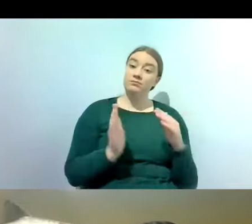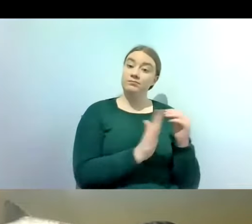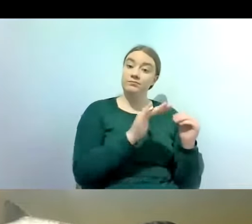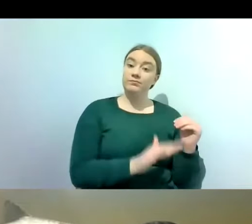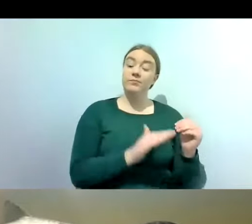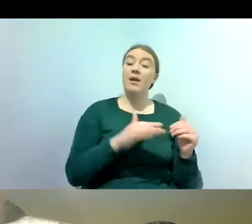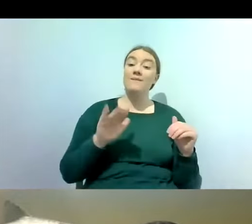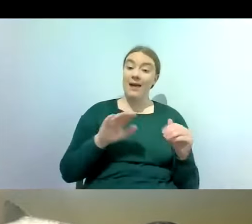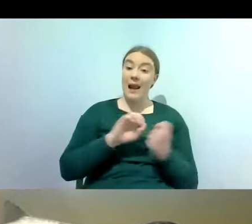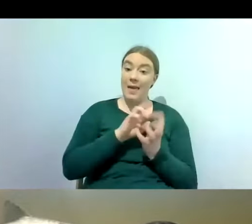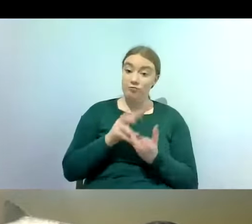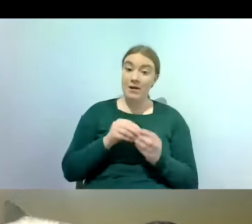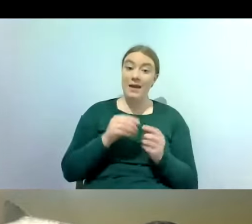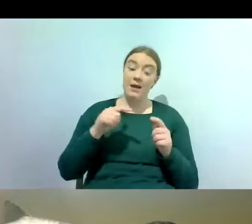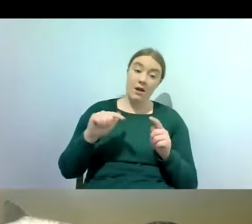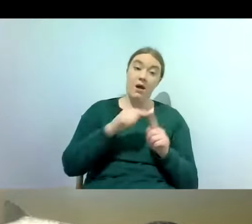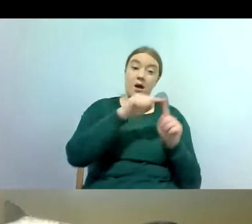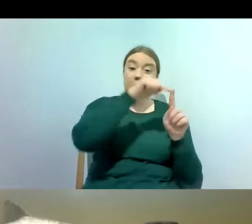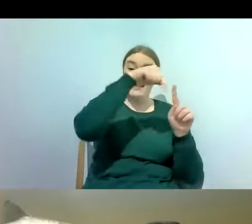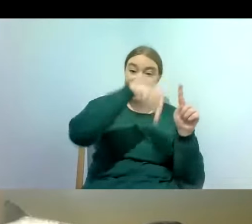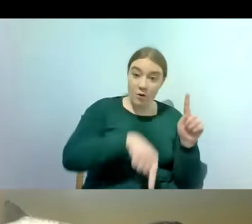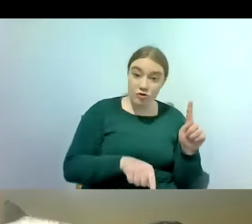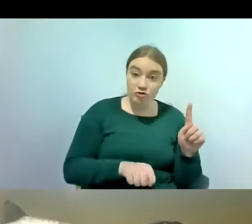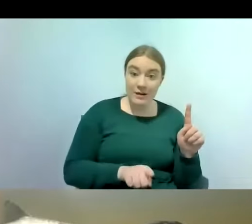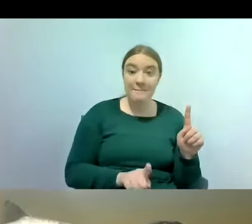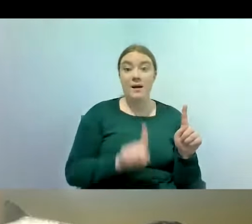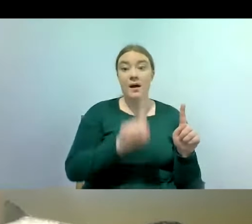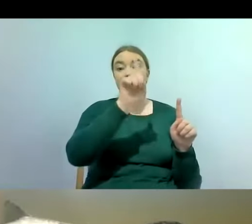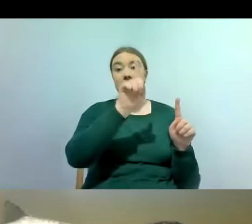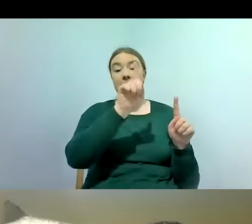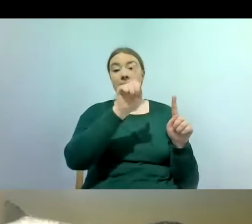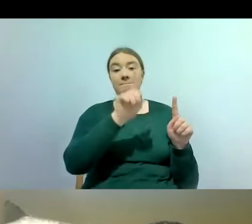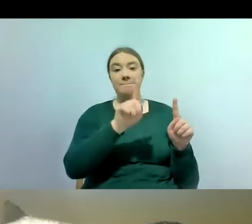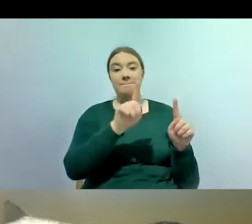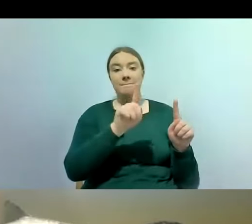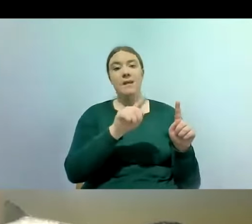extensive downstream movements including returns to the estuary before eventually passing it